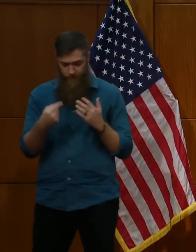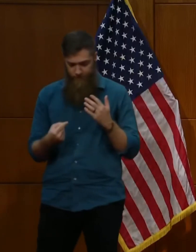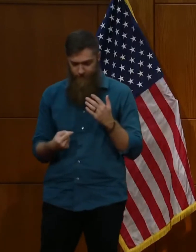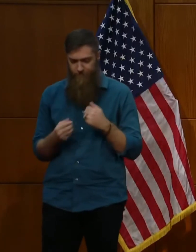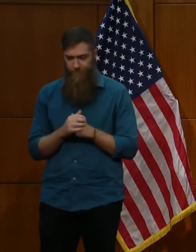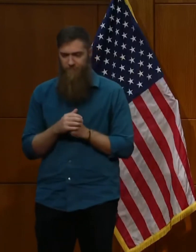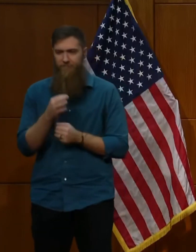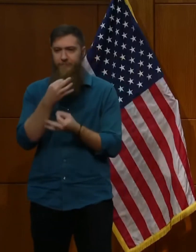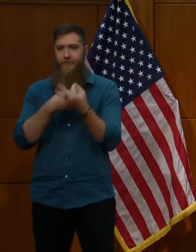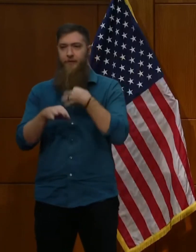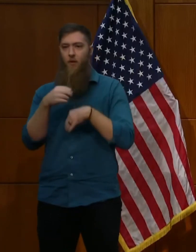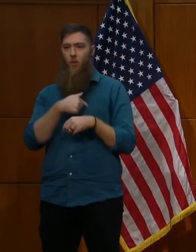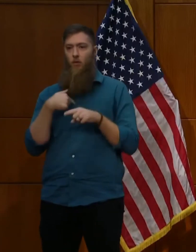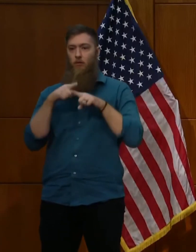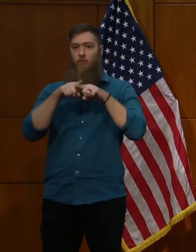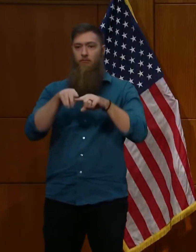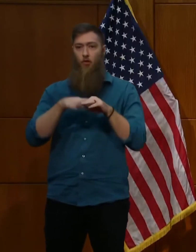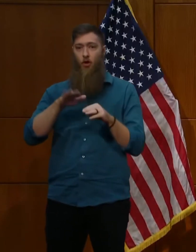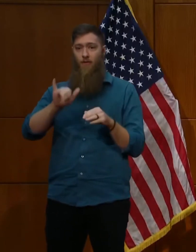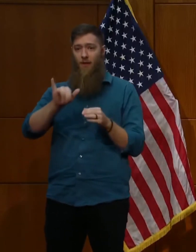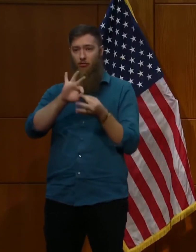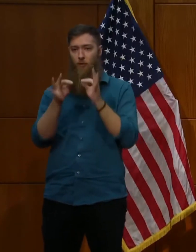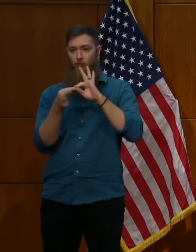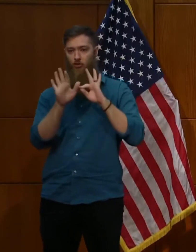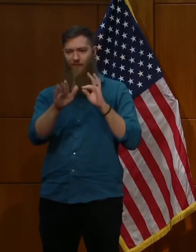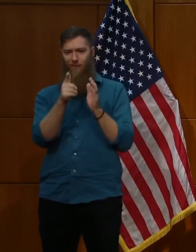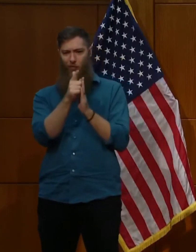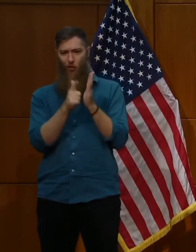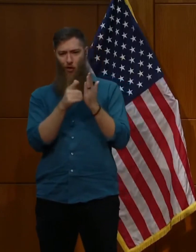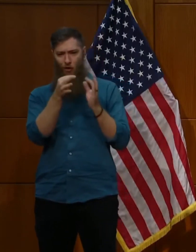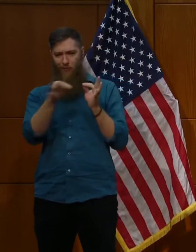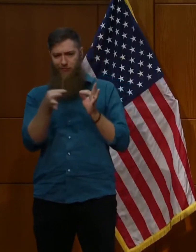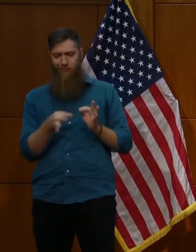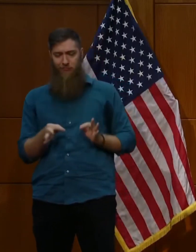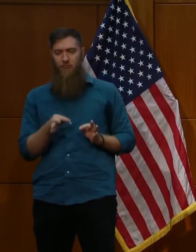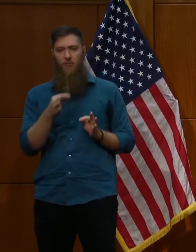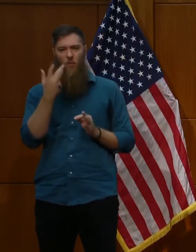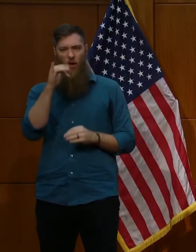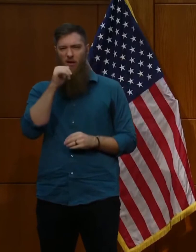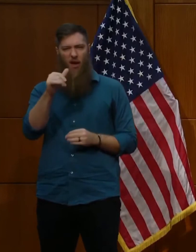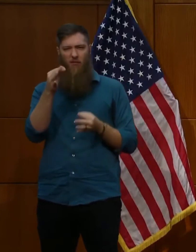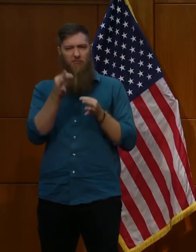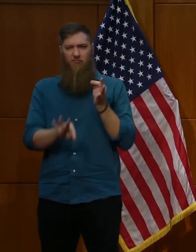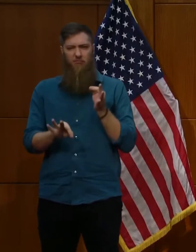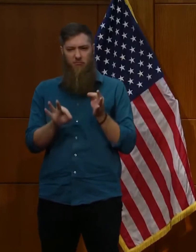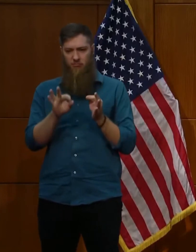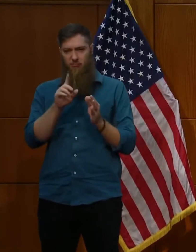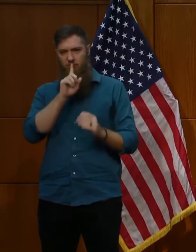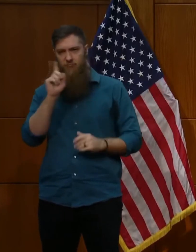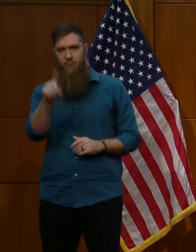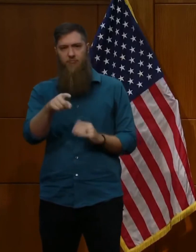why not just offer a require it and and issue a mandate versus if this is your interpretation,